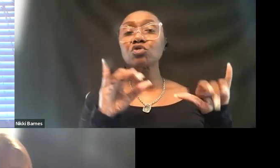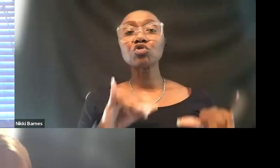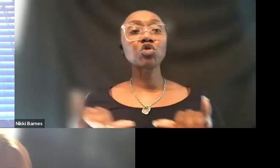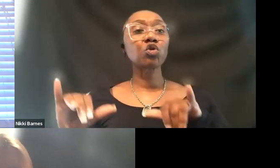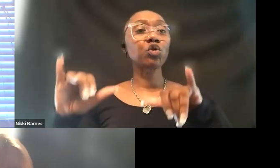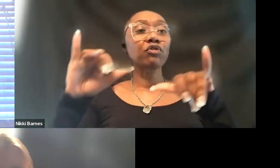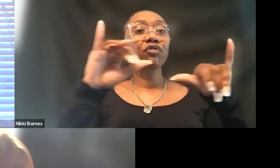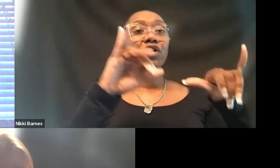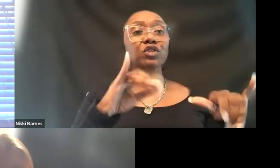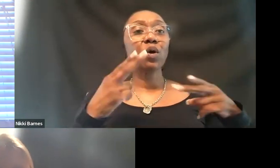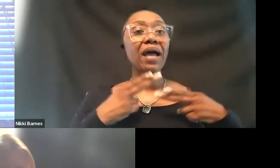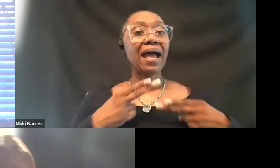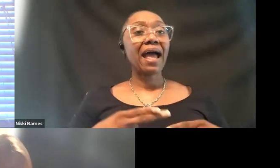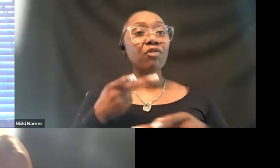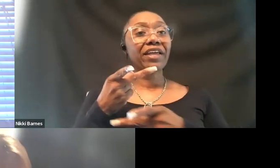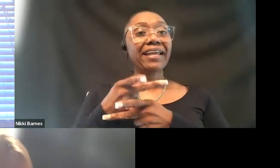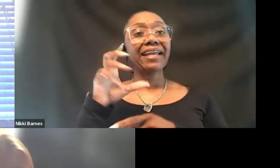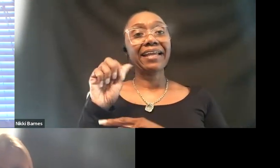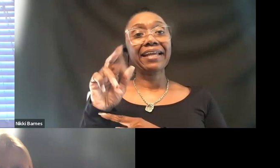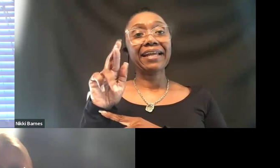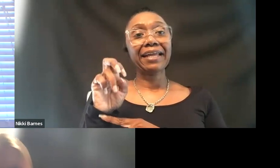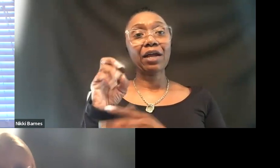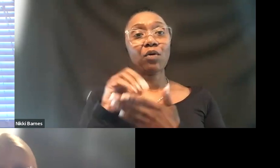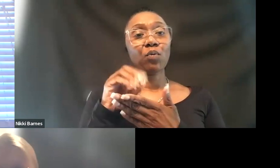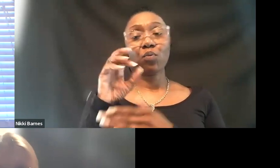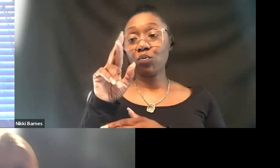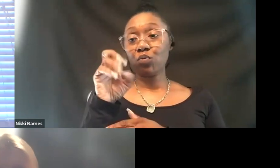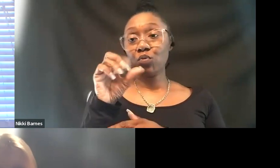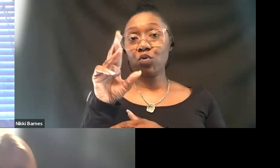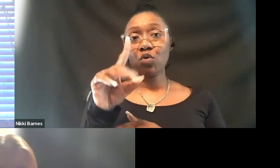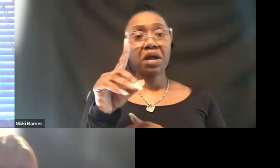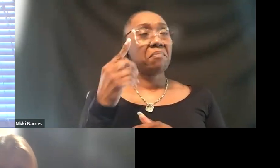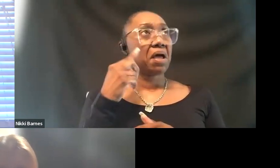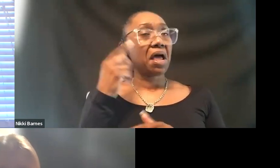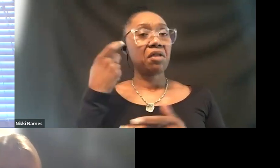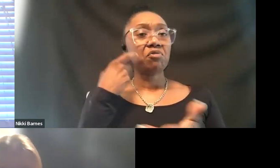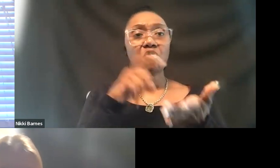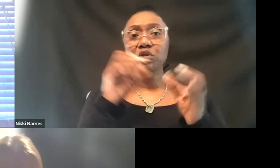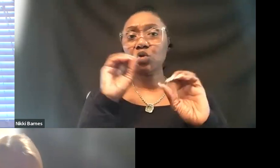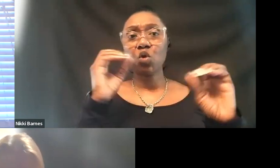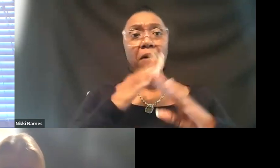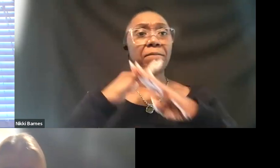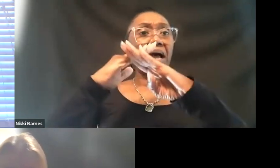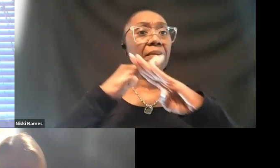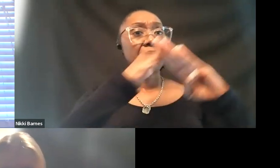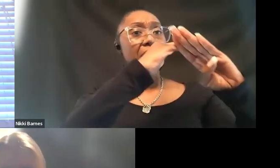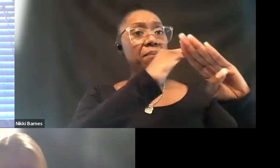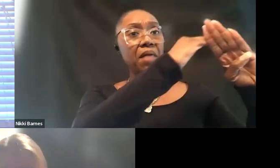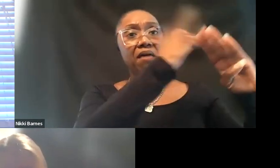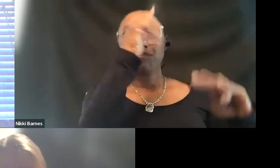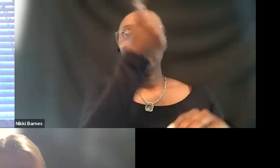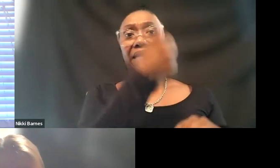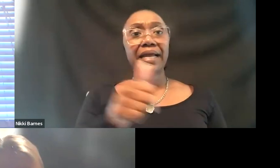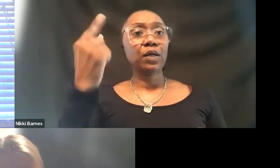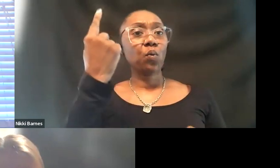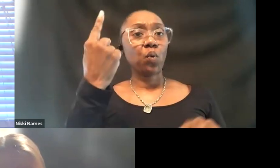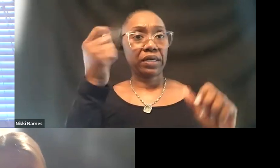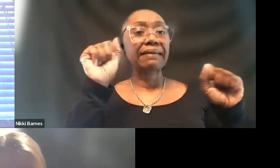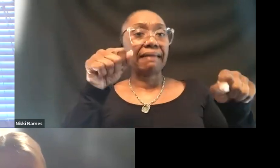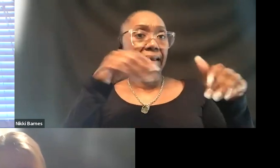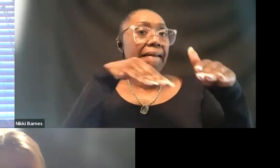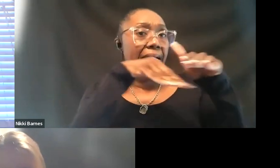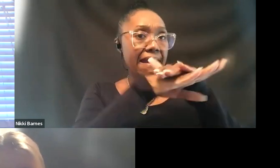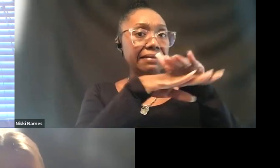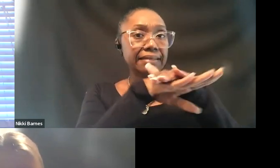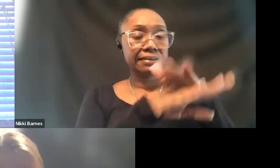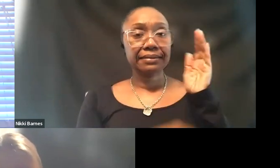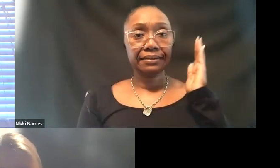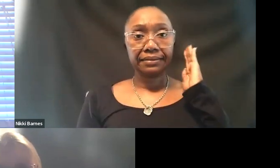And to my knowledge they haven't put any barriers to, health care records. And to my knowledge, they haven't put up any barriers to, linkage with them really for, anyone.